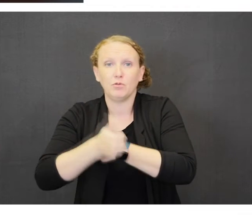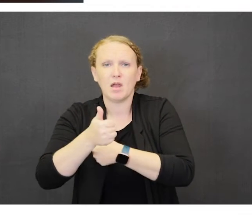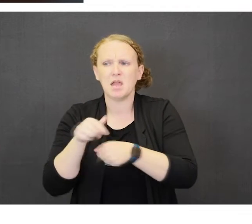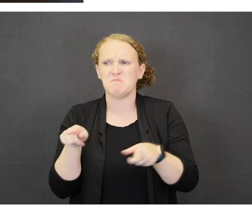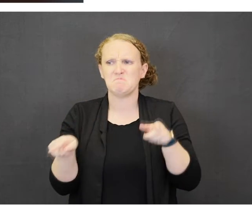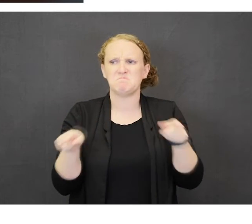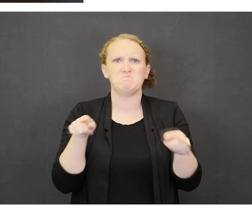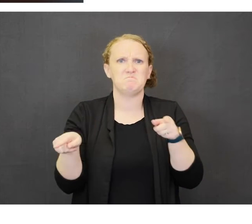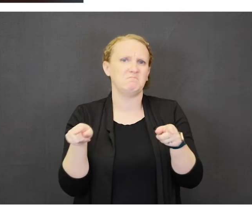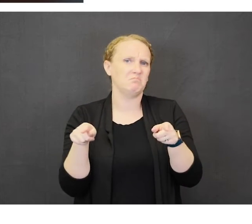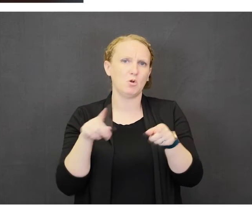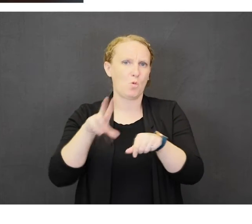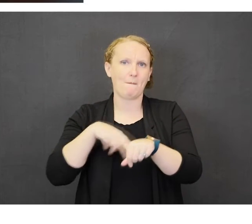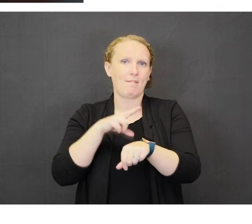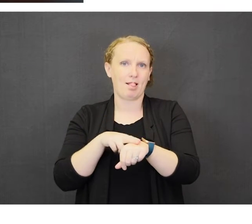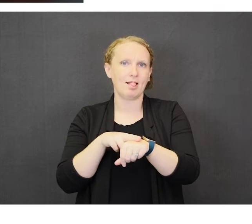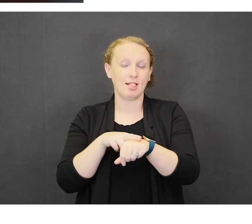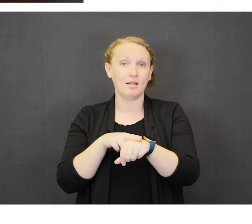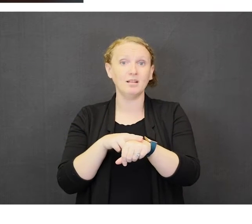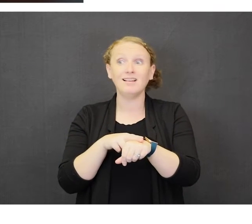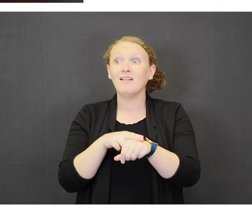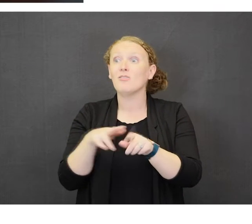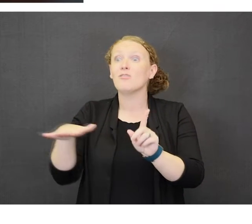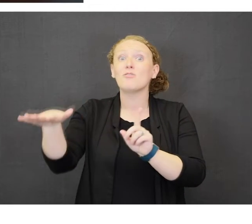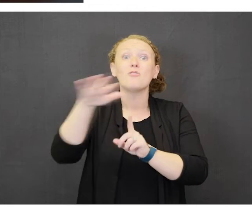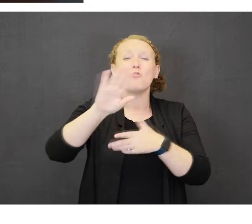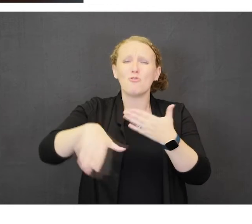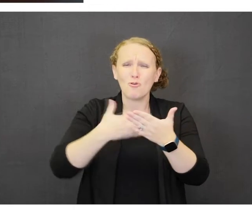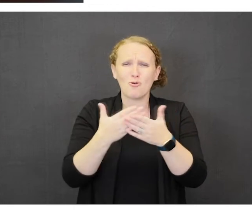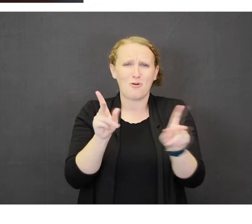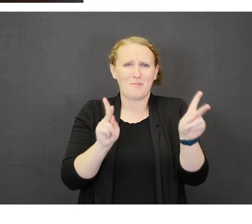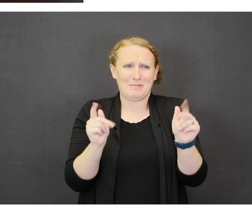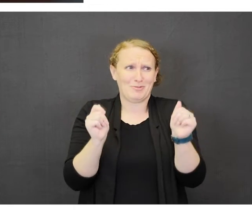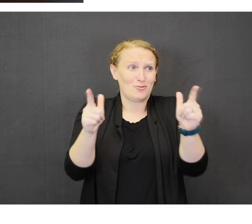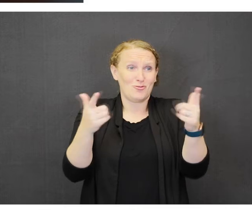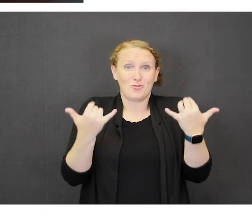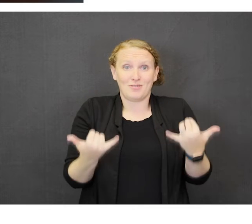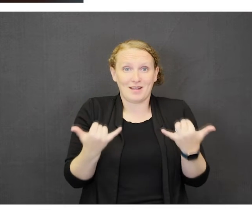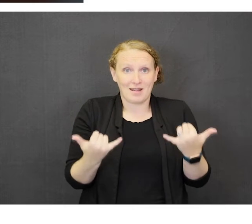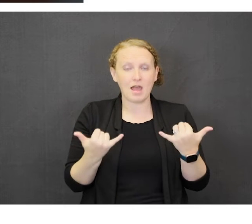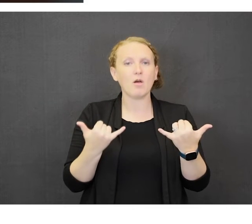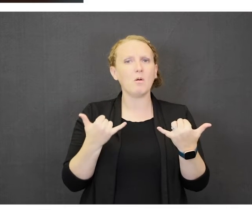degree right now is experiencing some level of activation as I just described